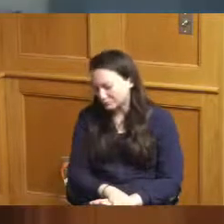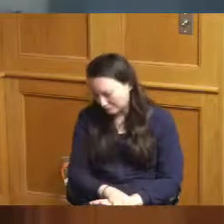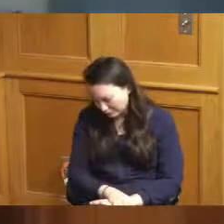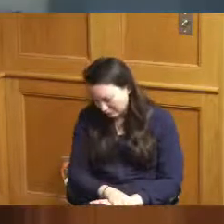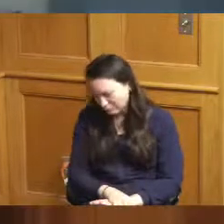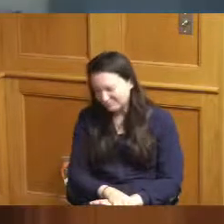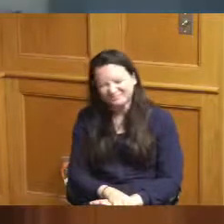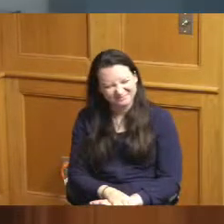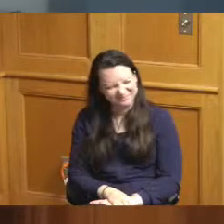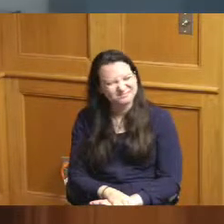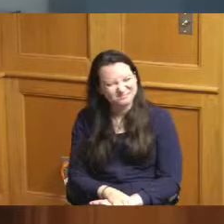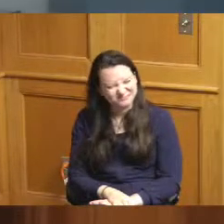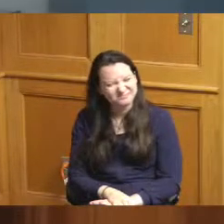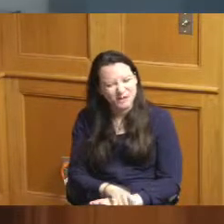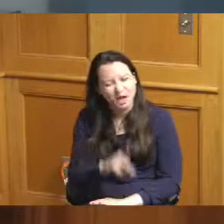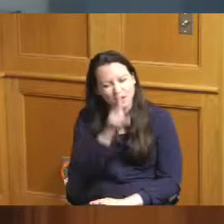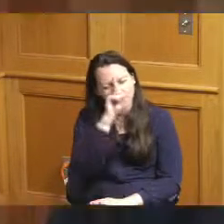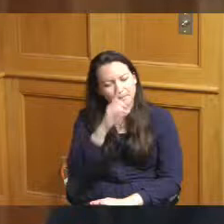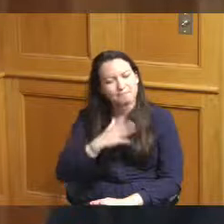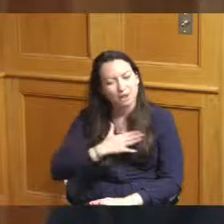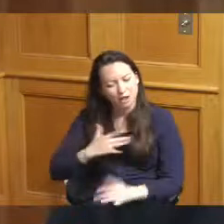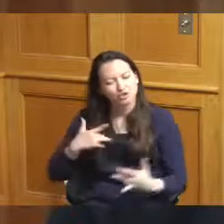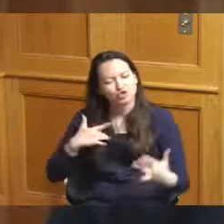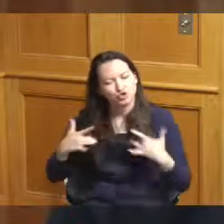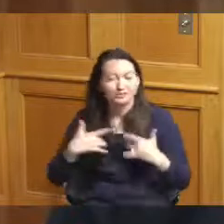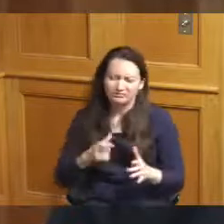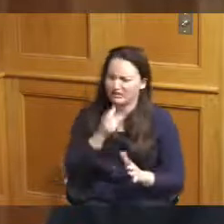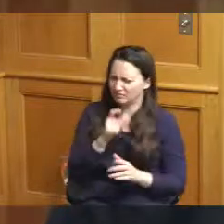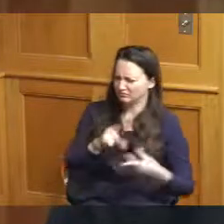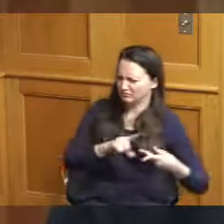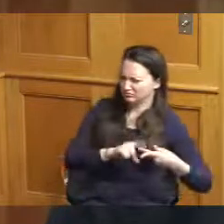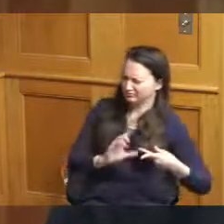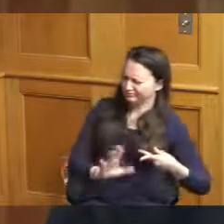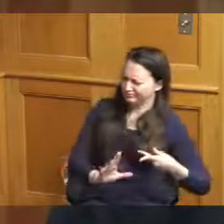yeah I think what concerns me about this one not so much the other one because the other one